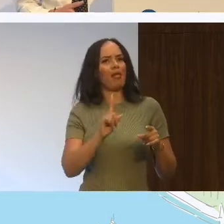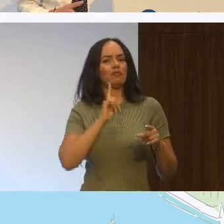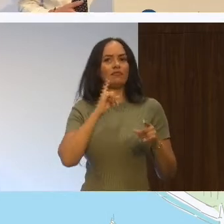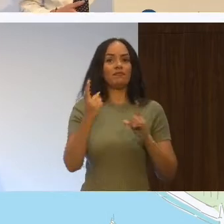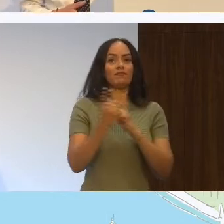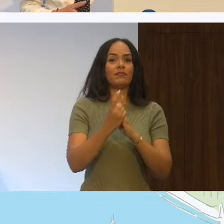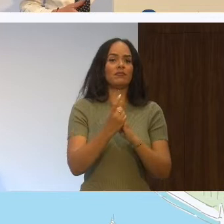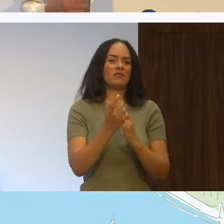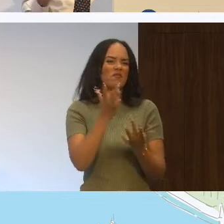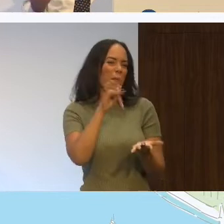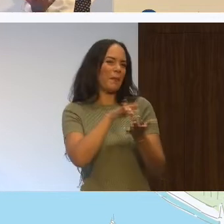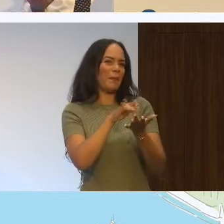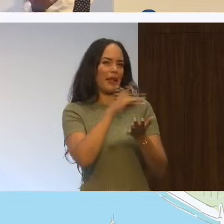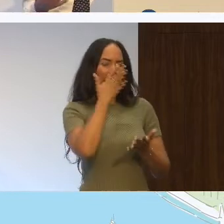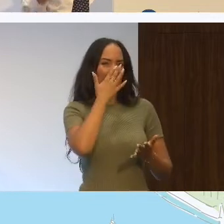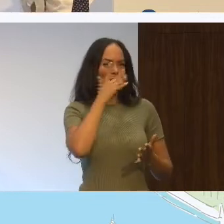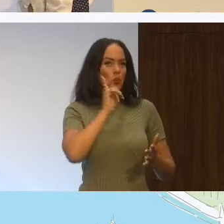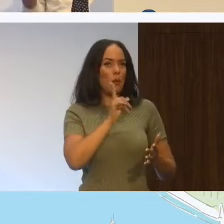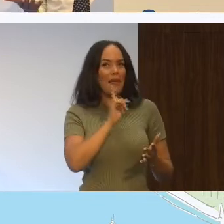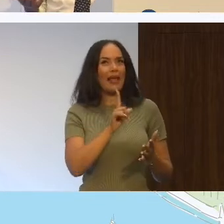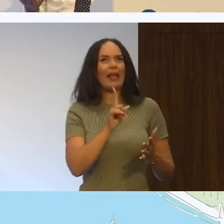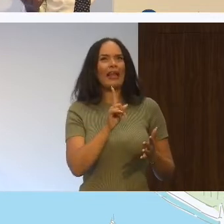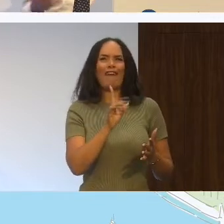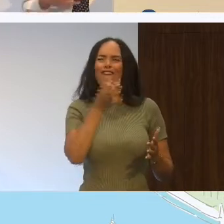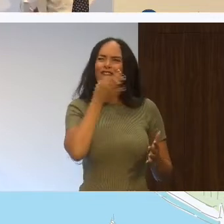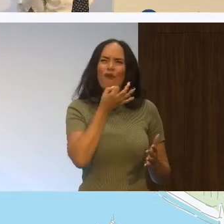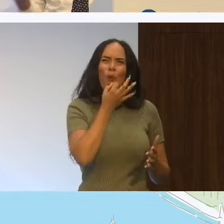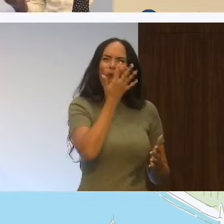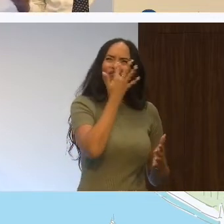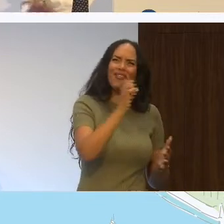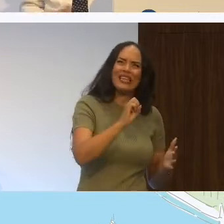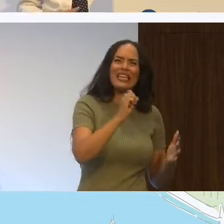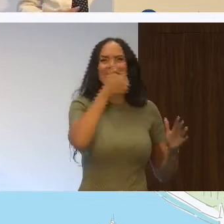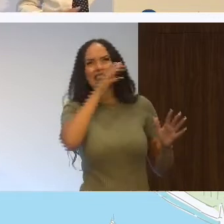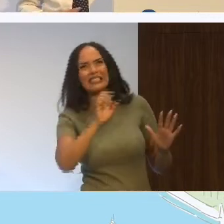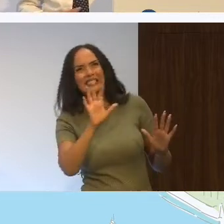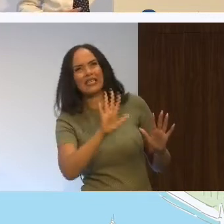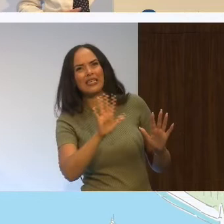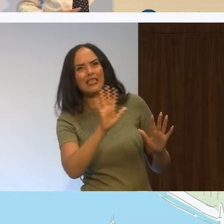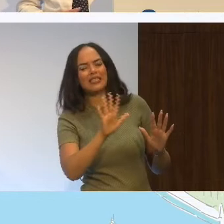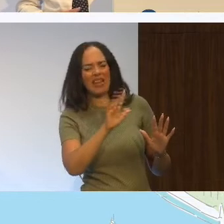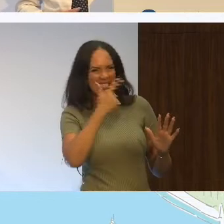and I see far fewer people in their fifties, few in the sixties. I see hardly anyone with migraine 70 plus.